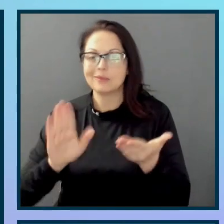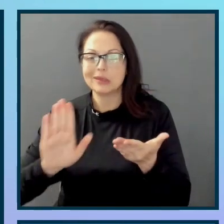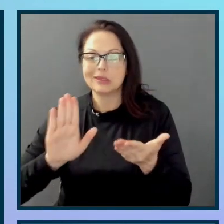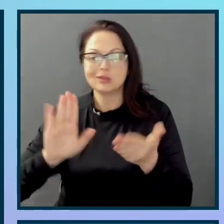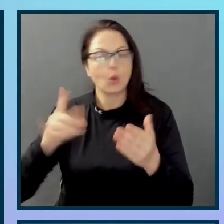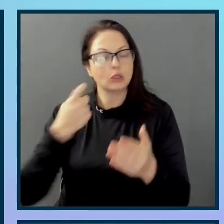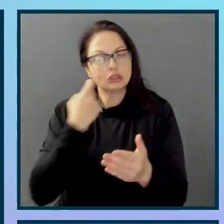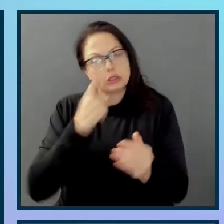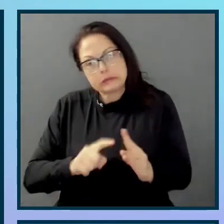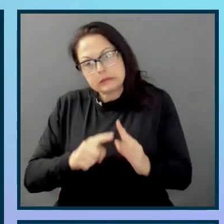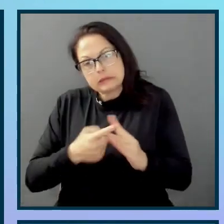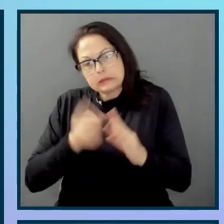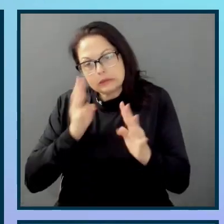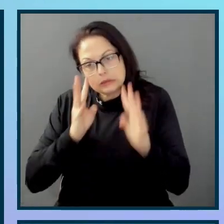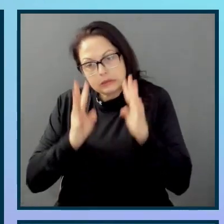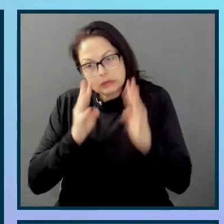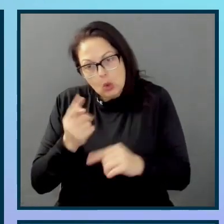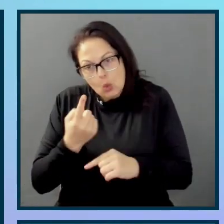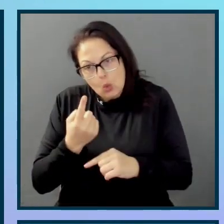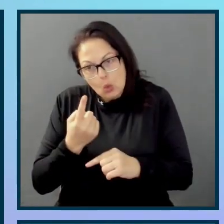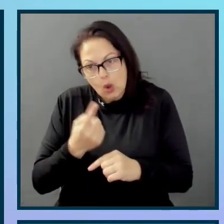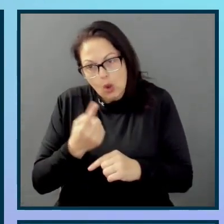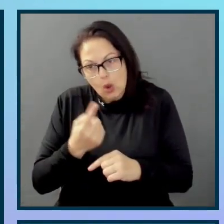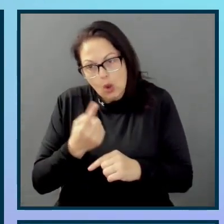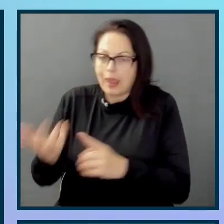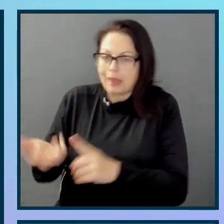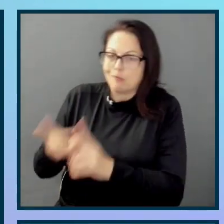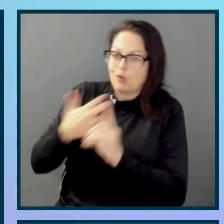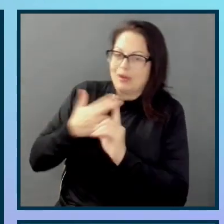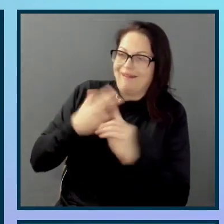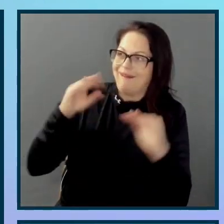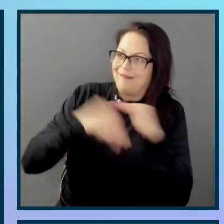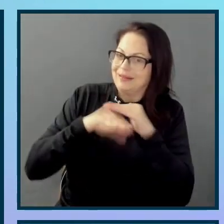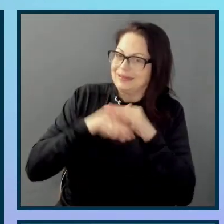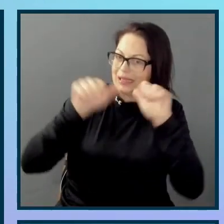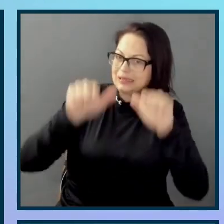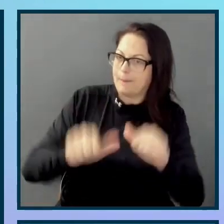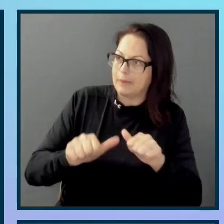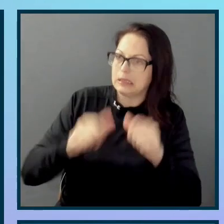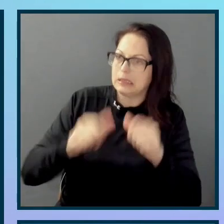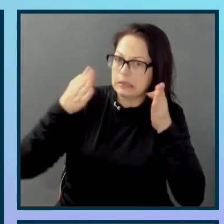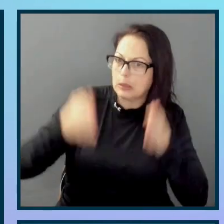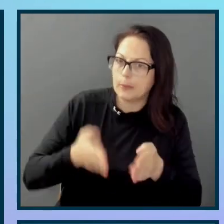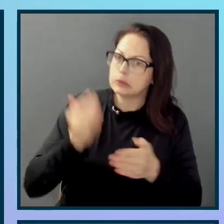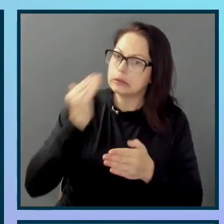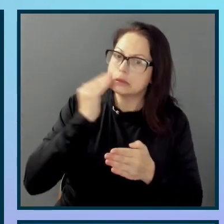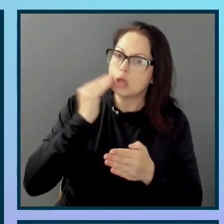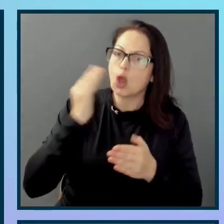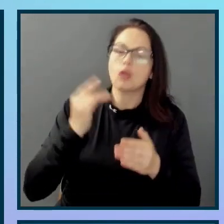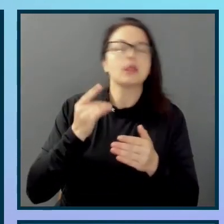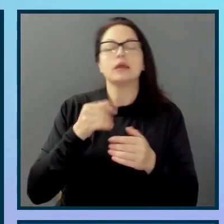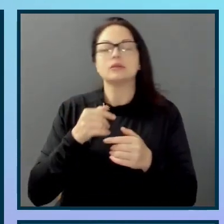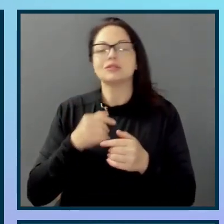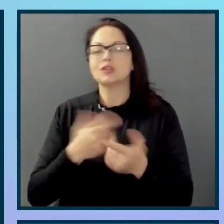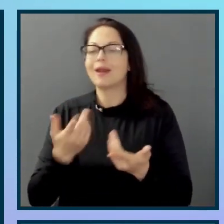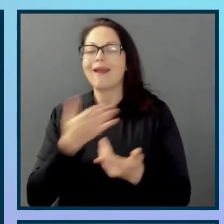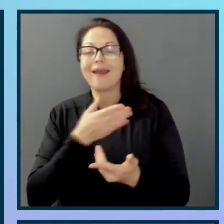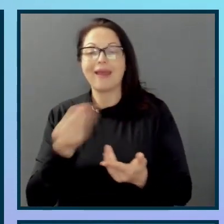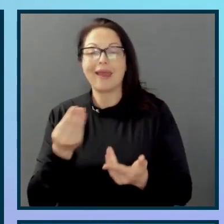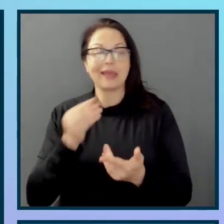and bringing in accessibility knowledge, to make sure that that's accessible from the start or whether you're remediating one, and getting the leverage that way,